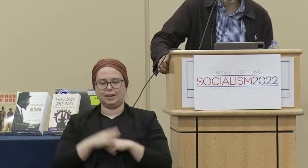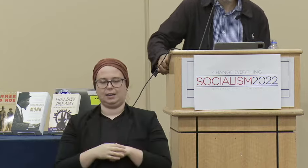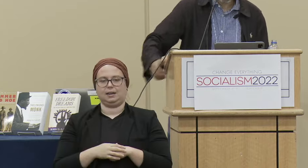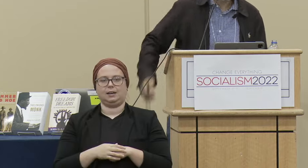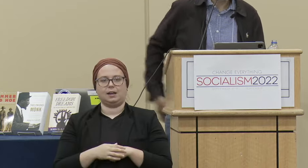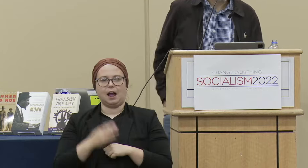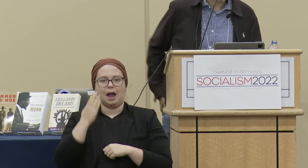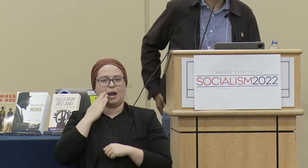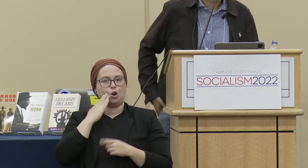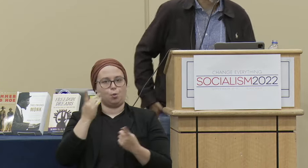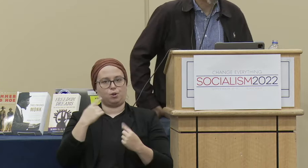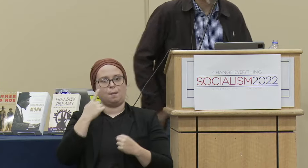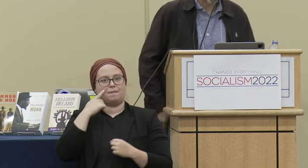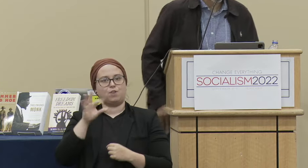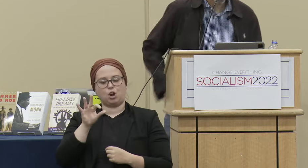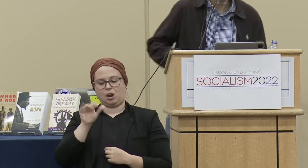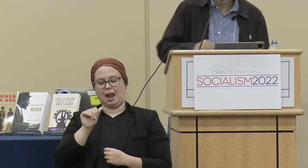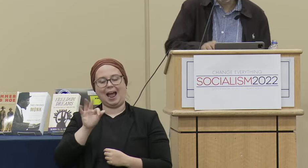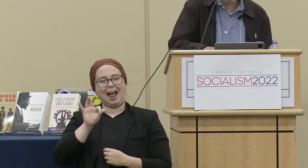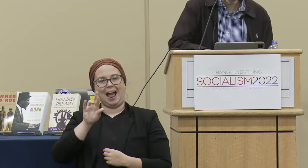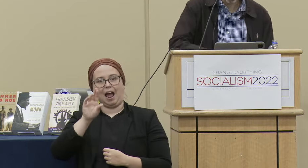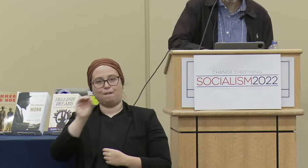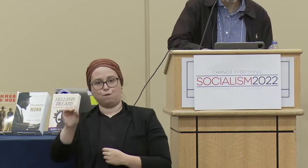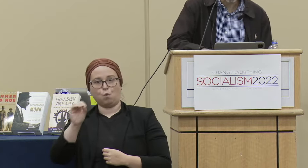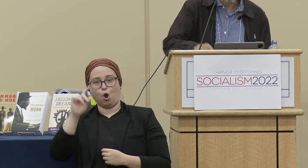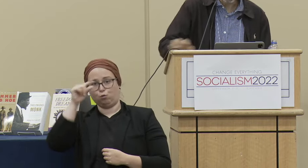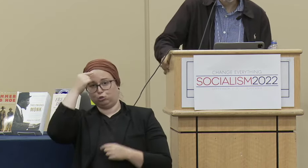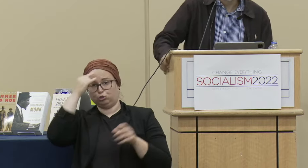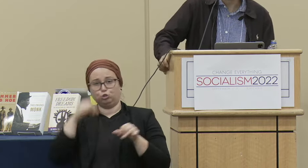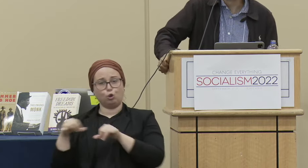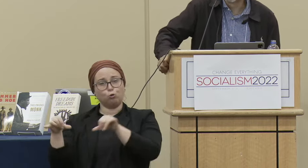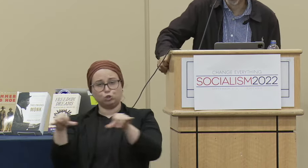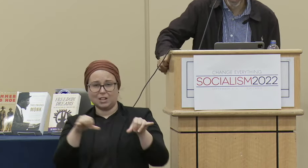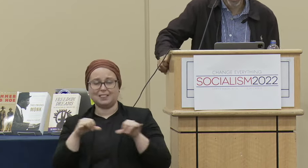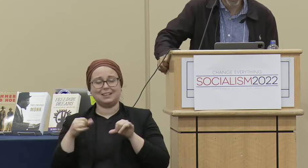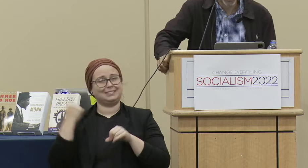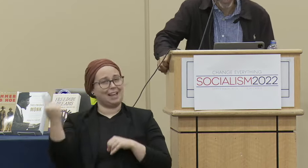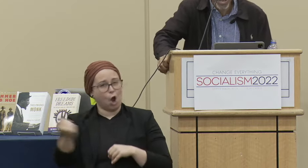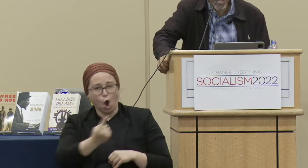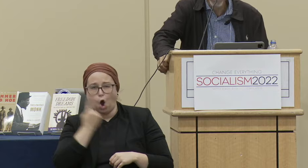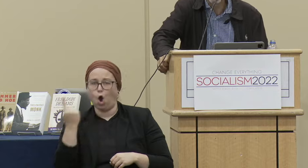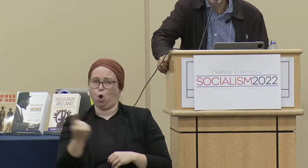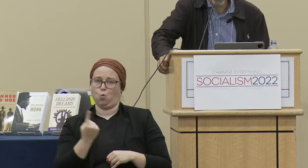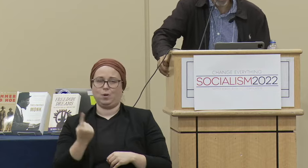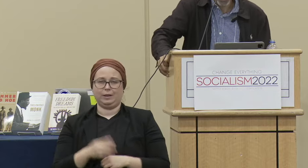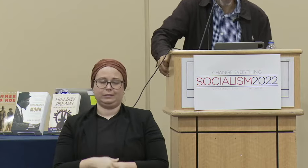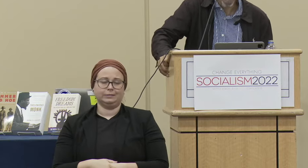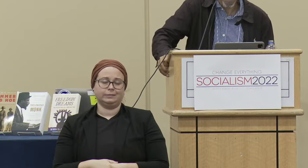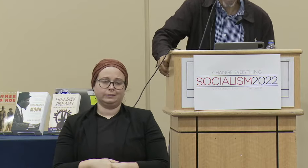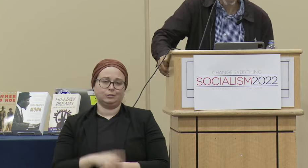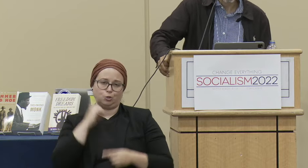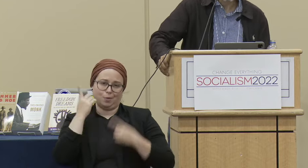be worried . I know they are coming from the afro